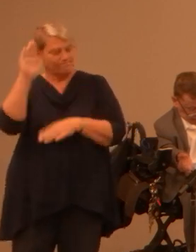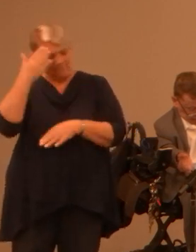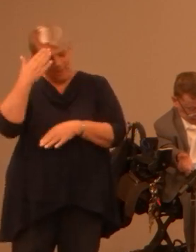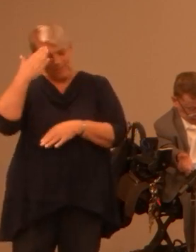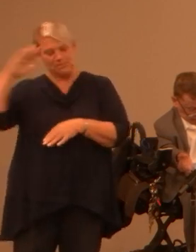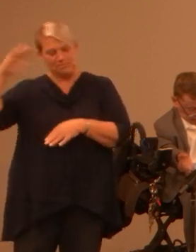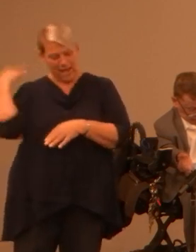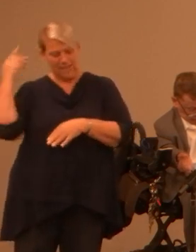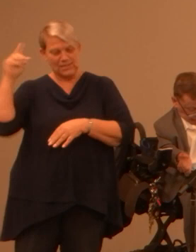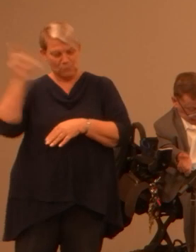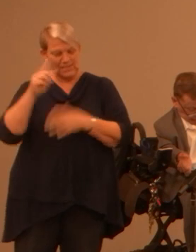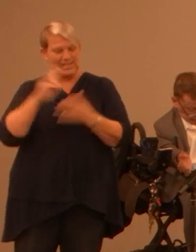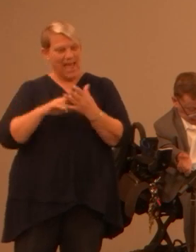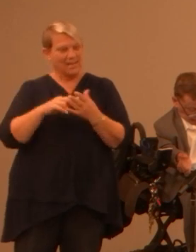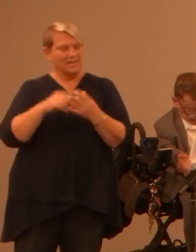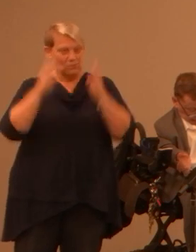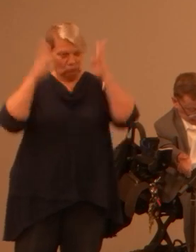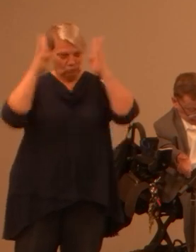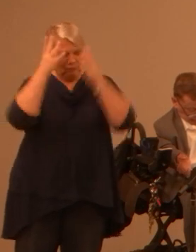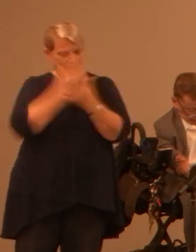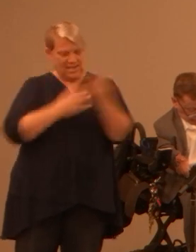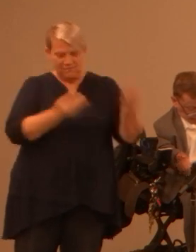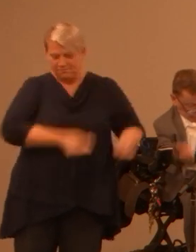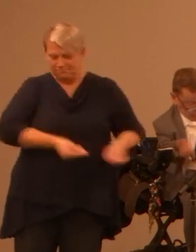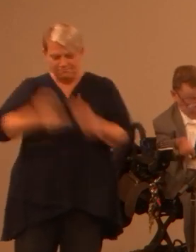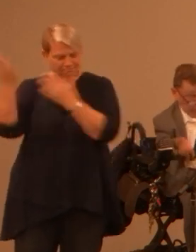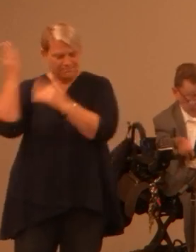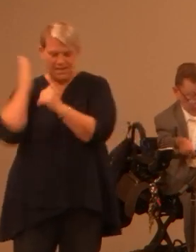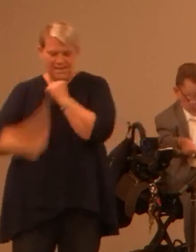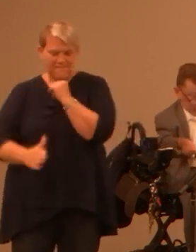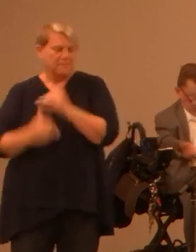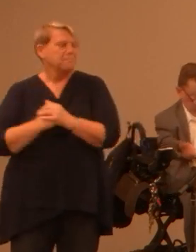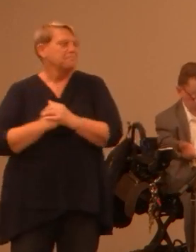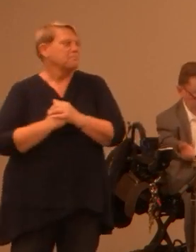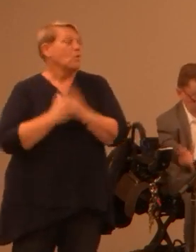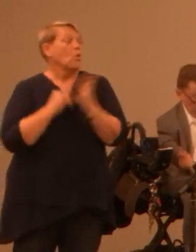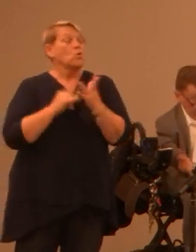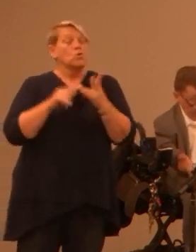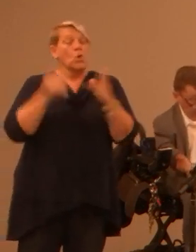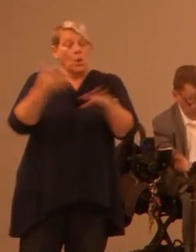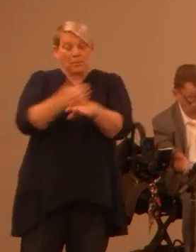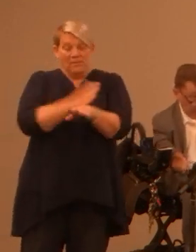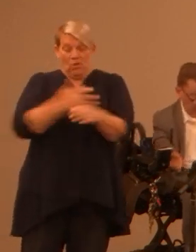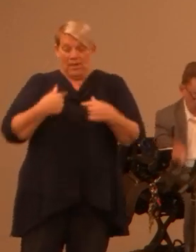their sovereignty over this land was never ceded. Now, before I get to the